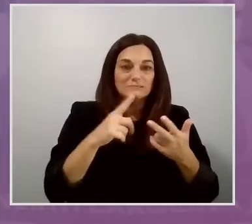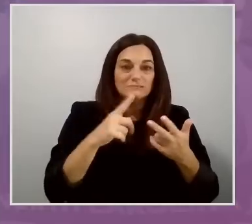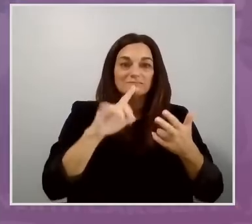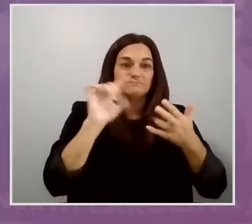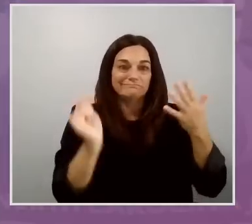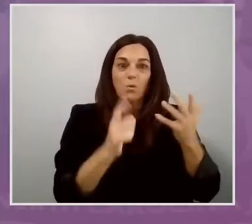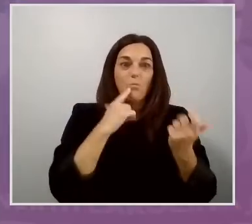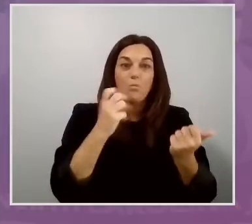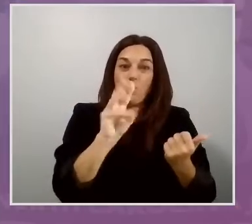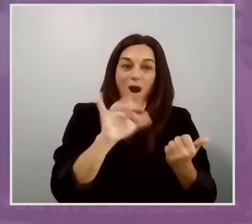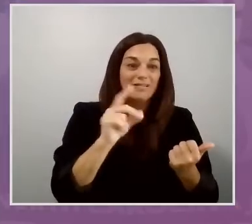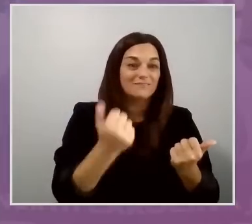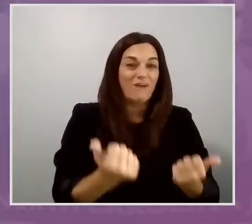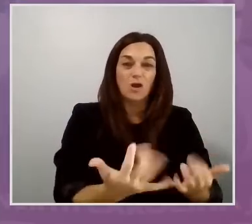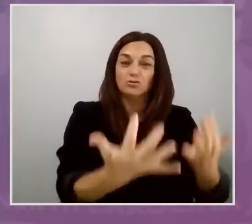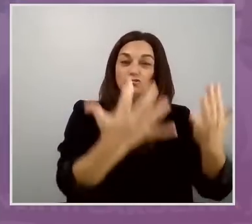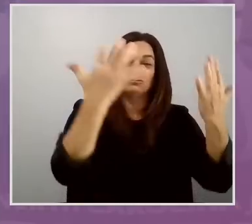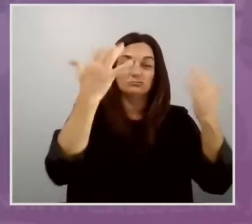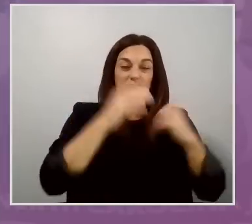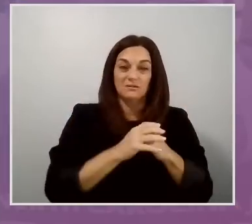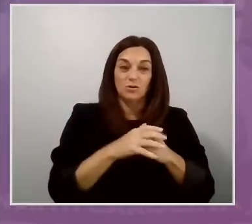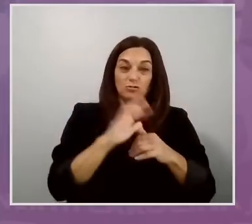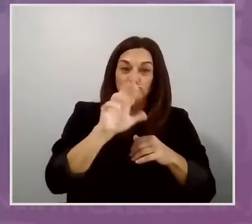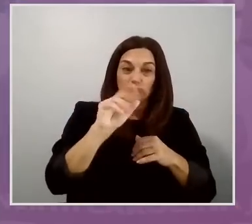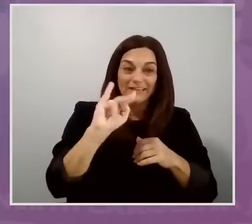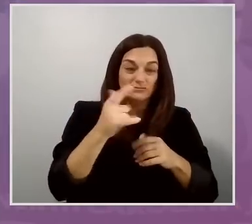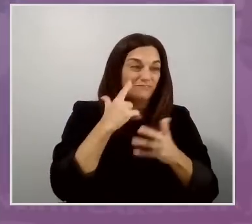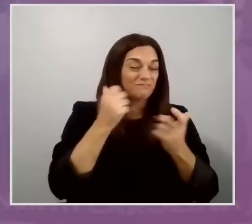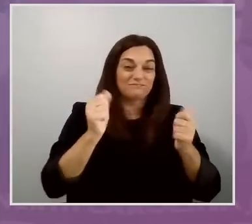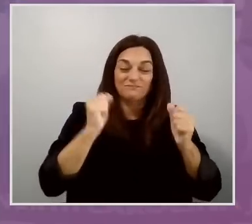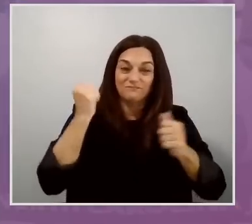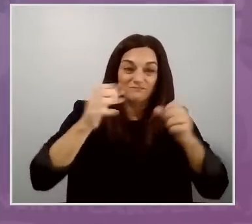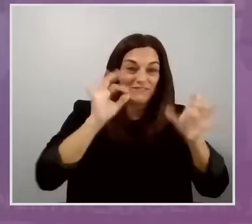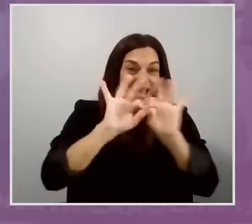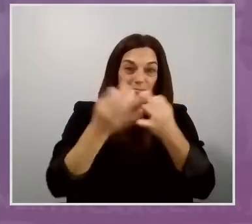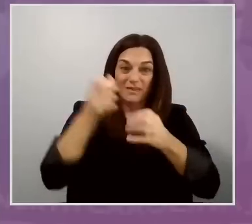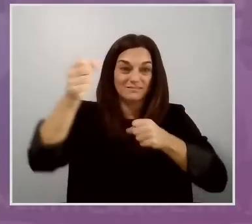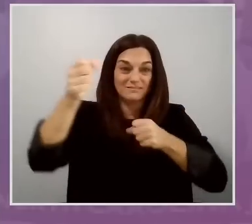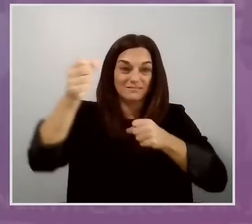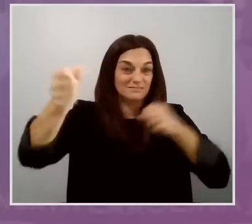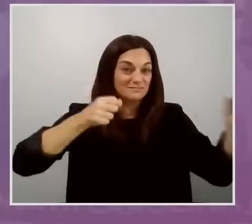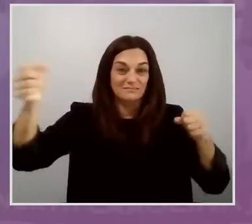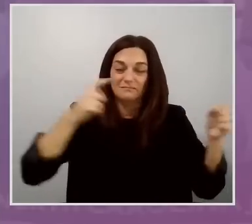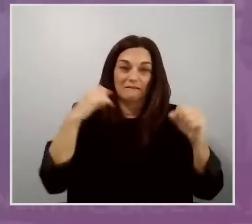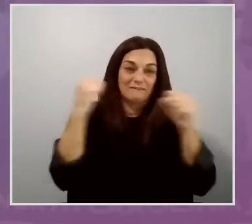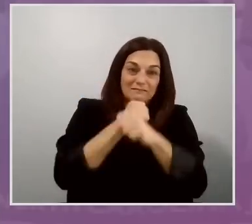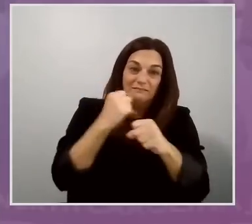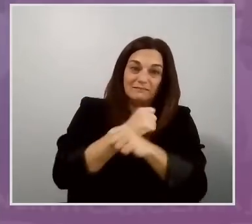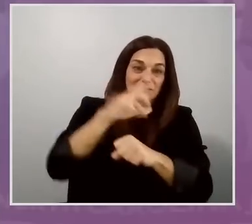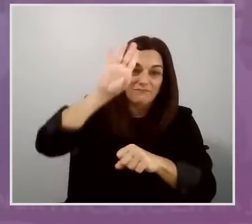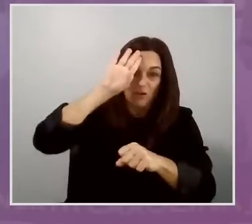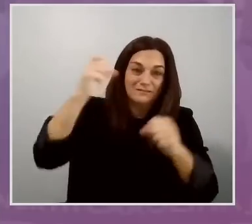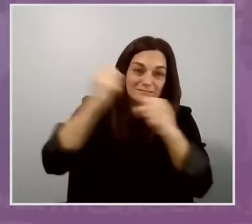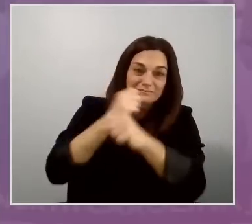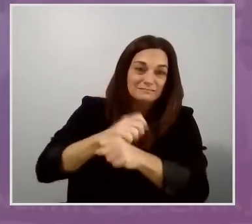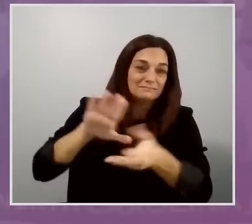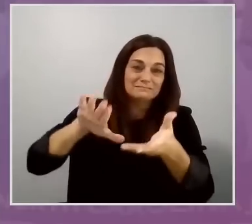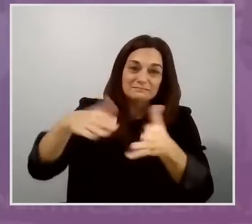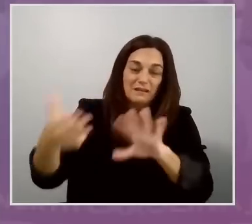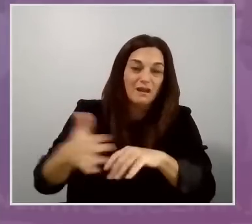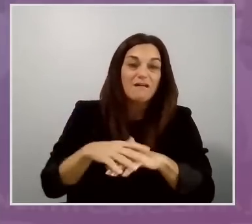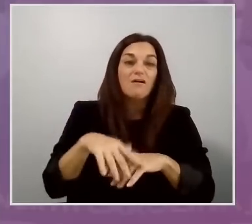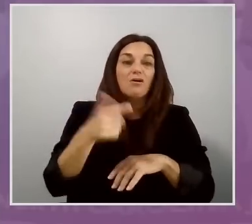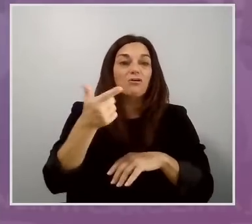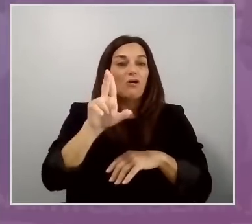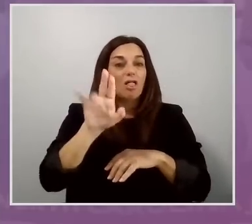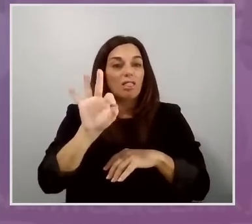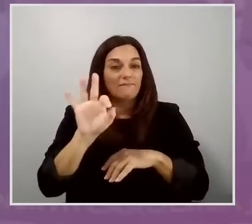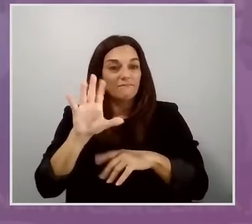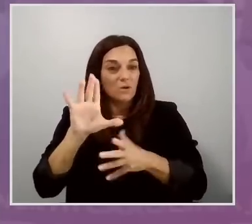MANY WESTERN STATES,